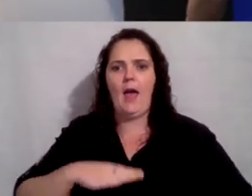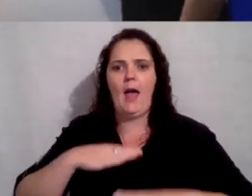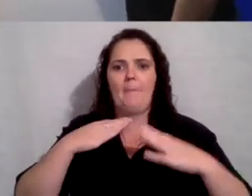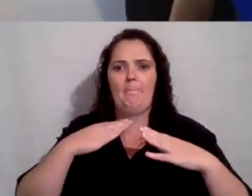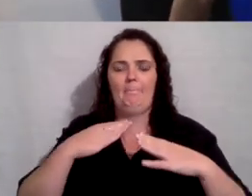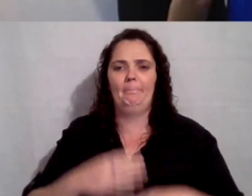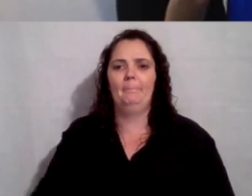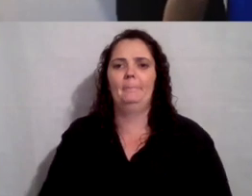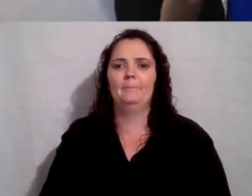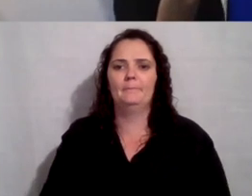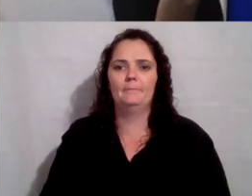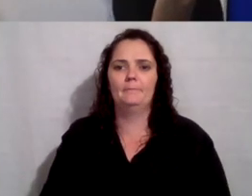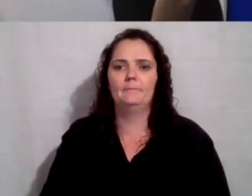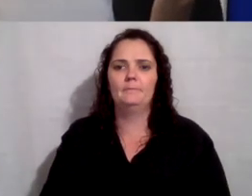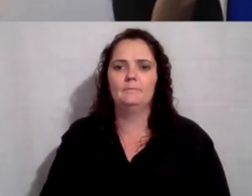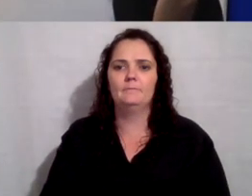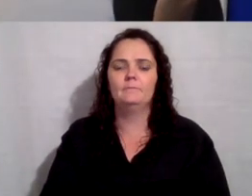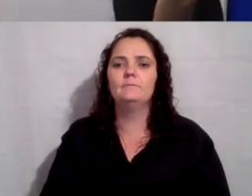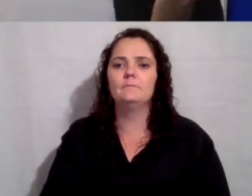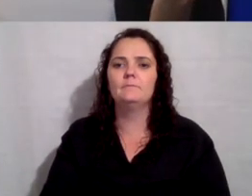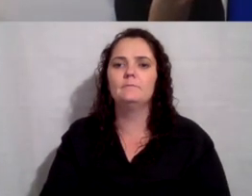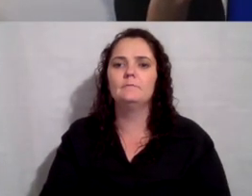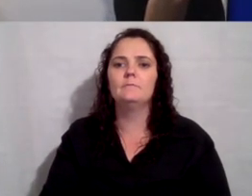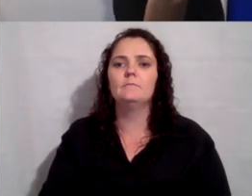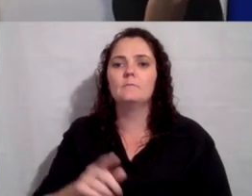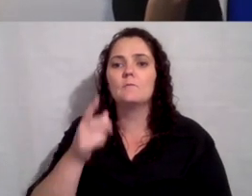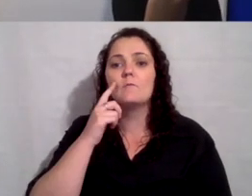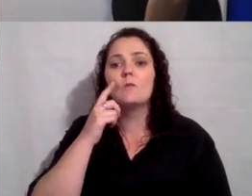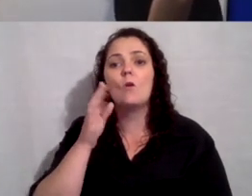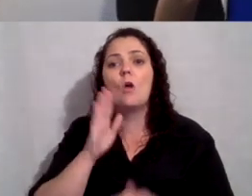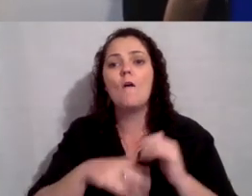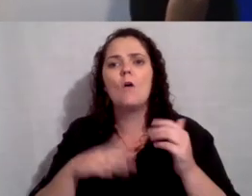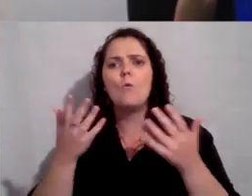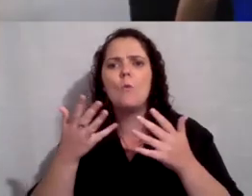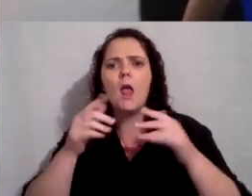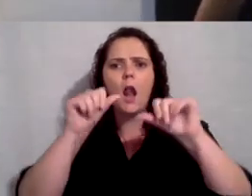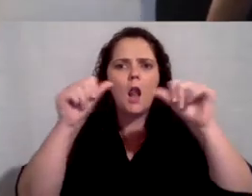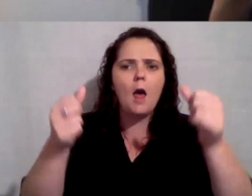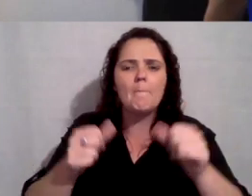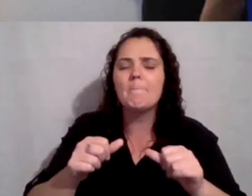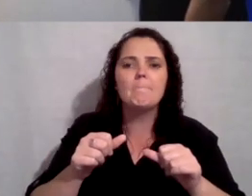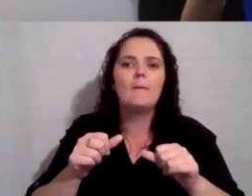the body and I’m going to start looking again, I’m not going to focus on line, I'm going to focus on shape, I’m starting